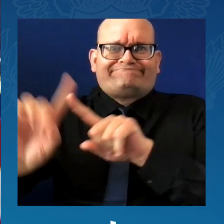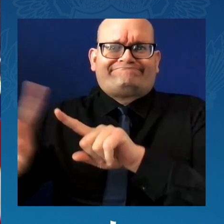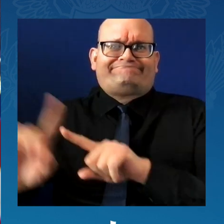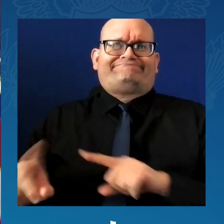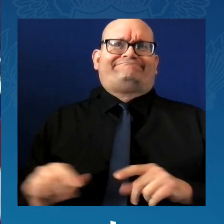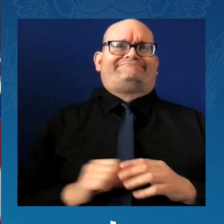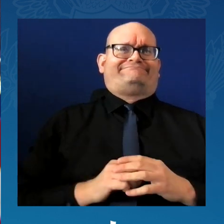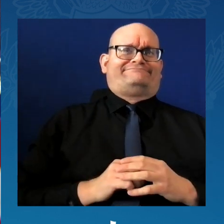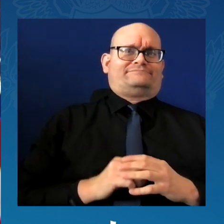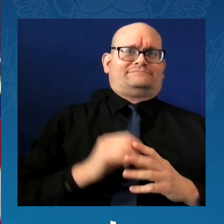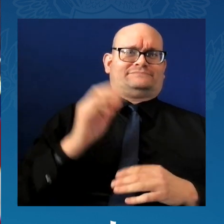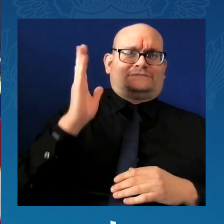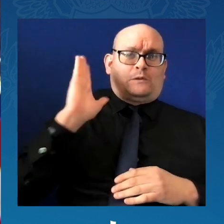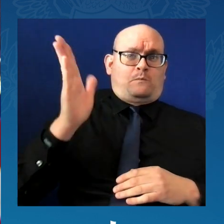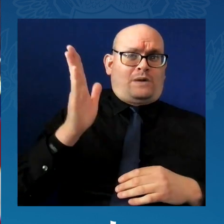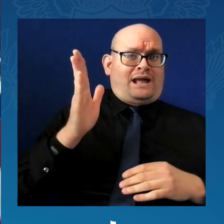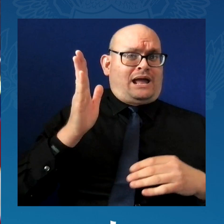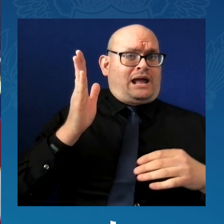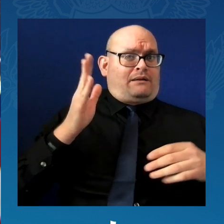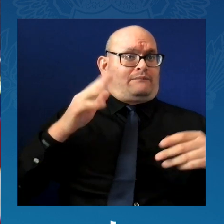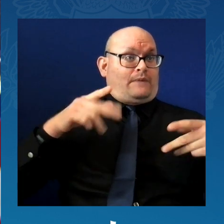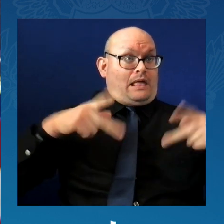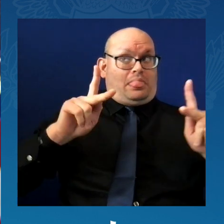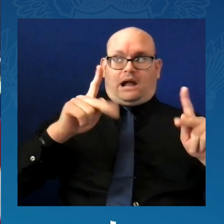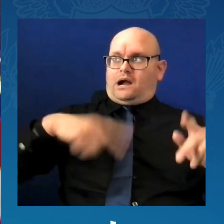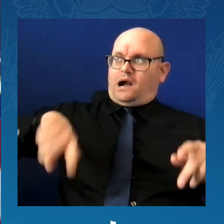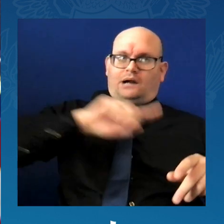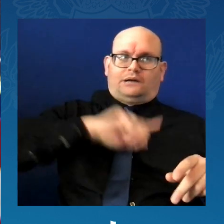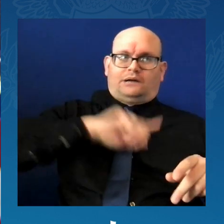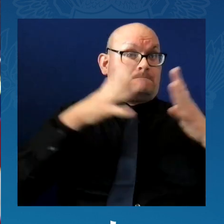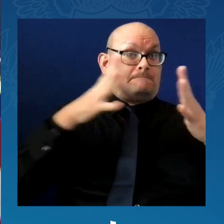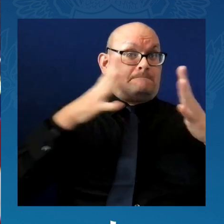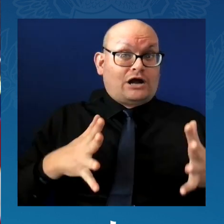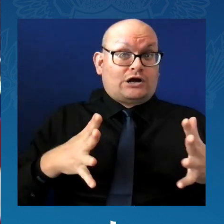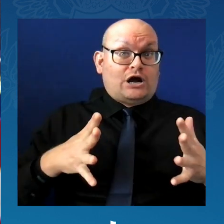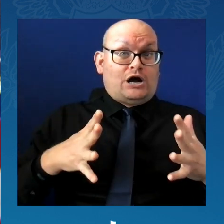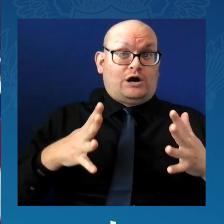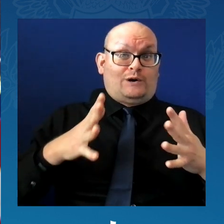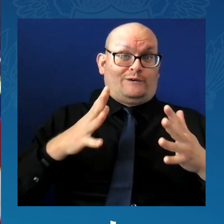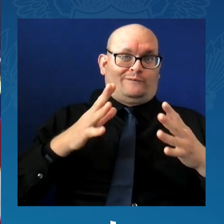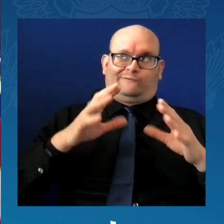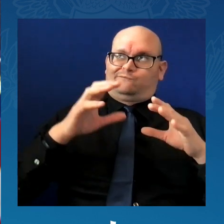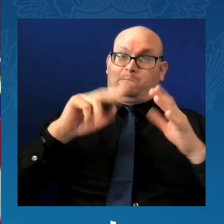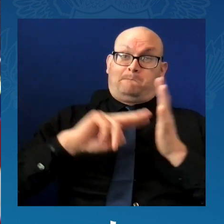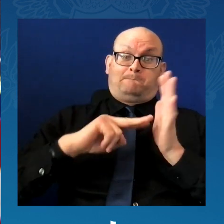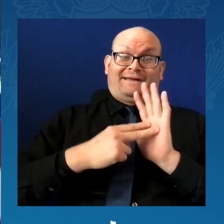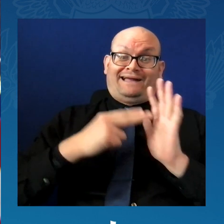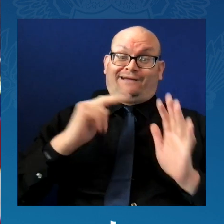remains a global role model for the responsible use of space.